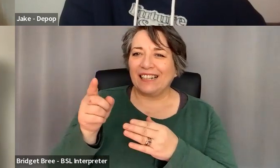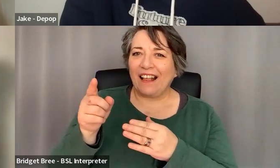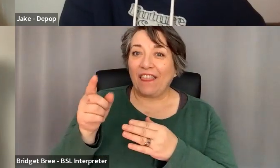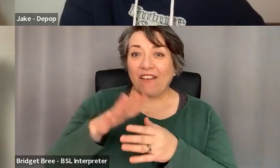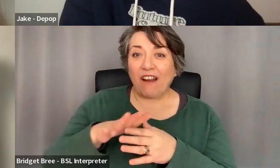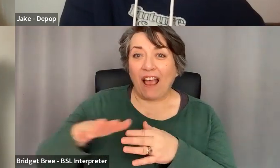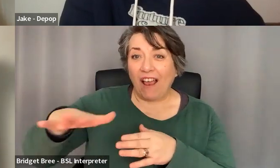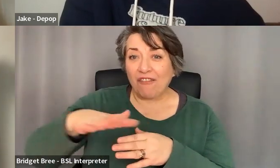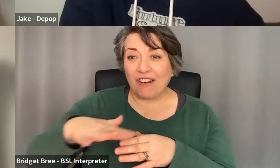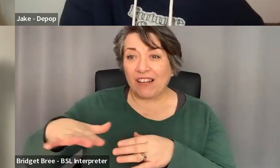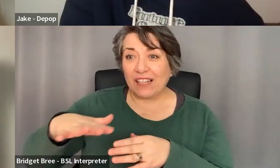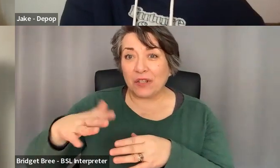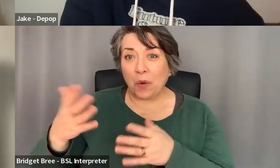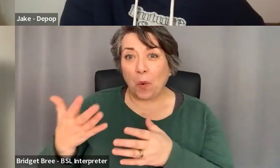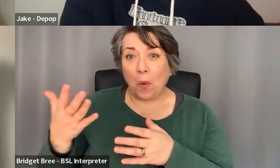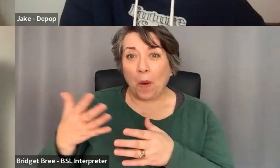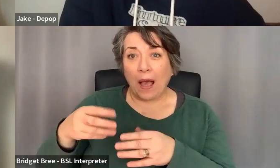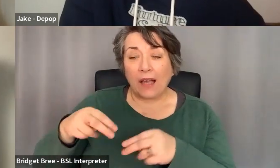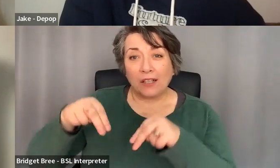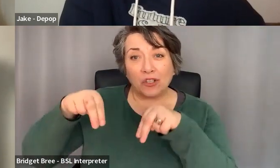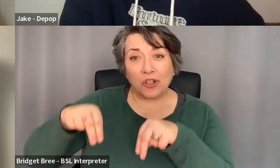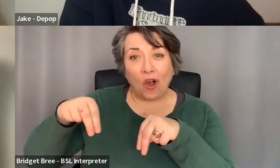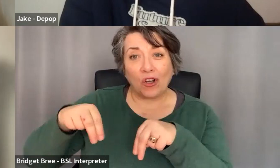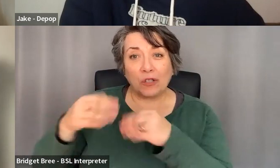can bring pets and dogs into the into the office. As you said earlier on, there's areas where people can bring pets and dogs